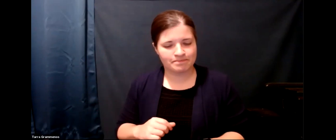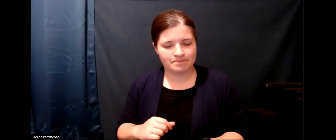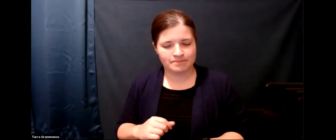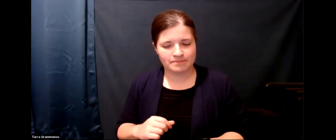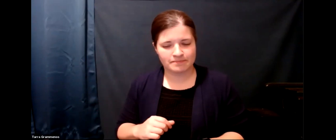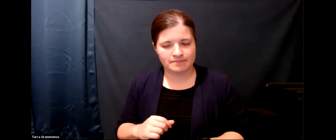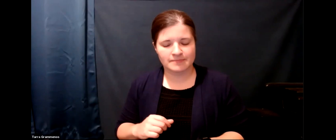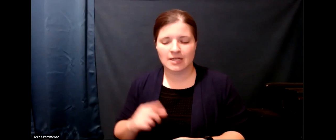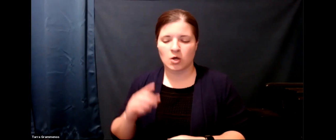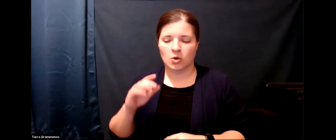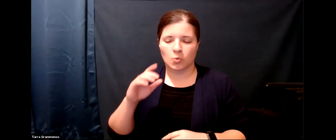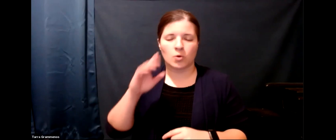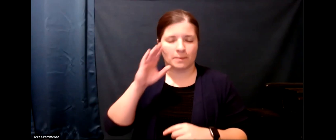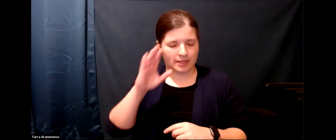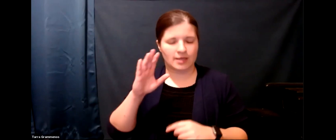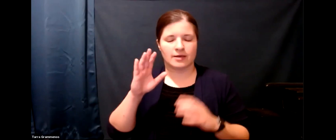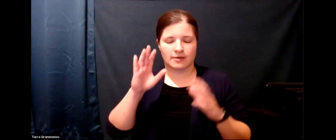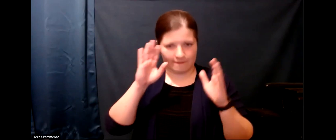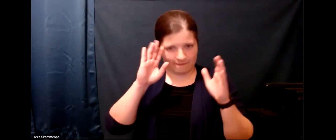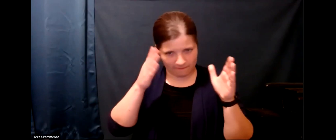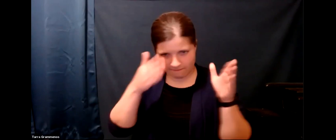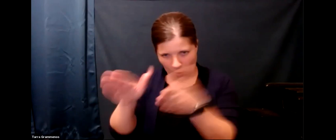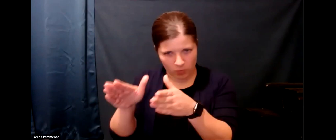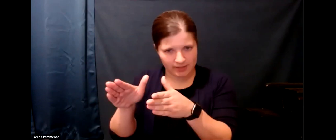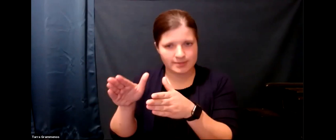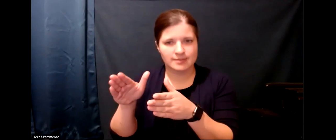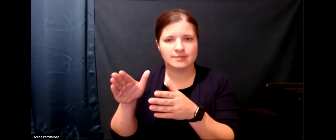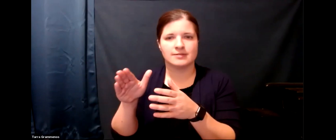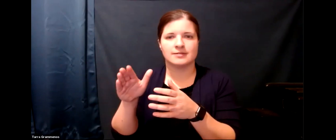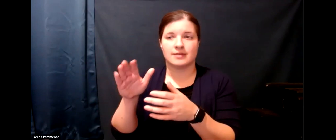a focused surge of litigation.